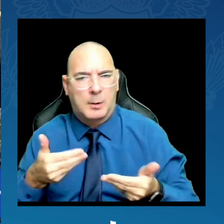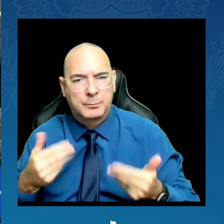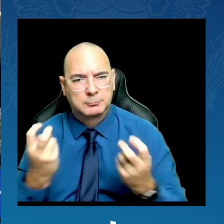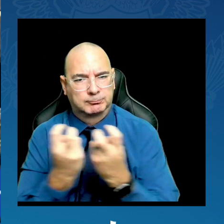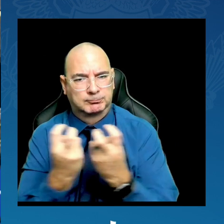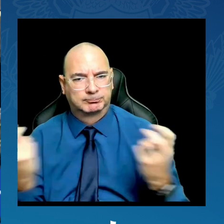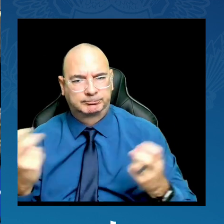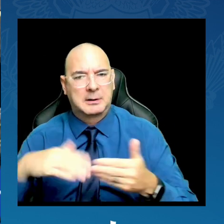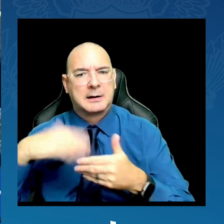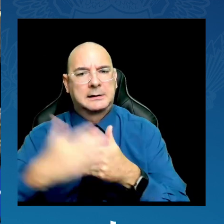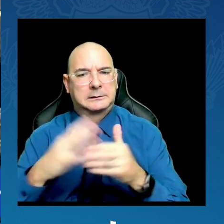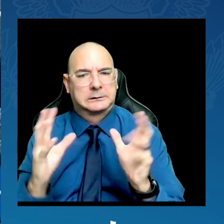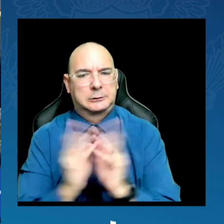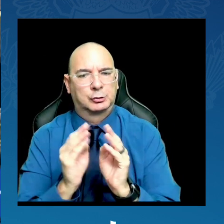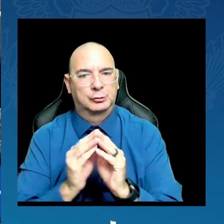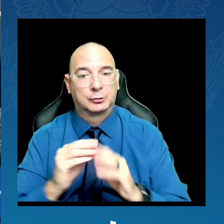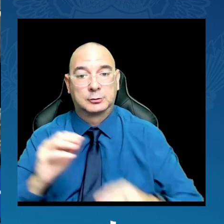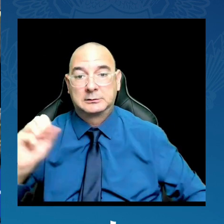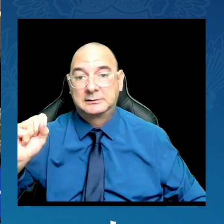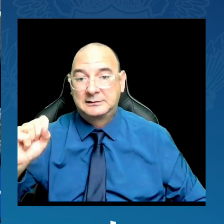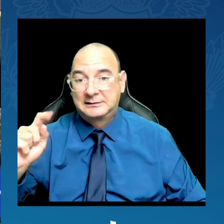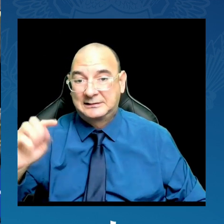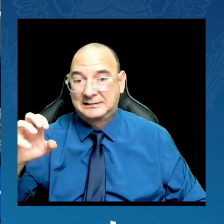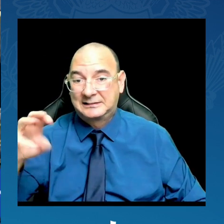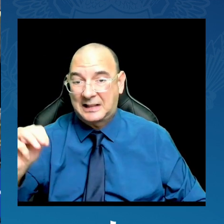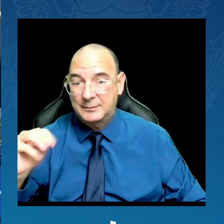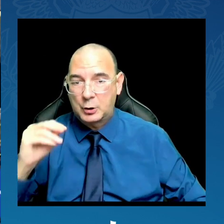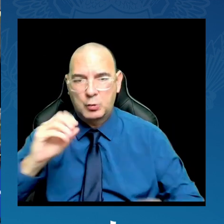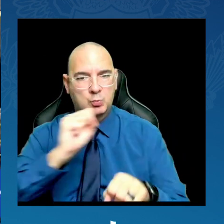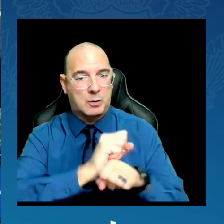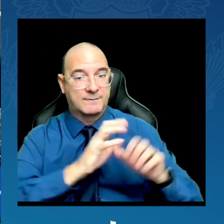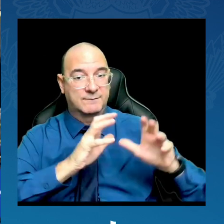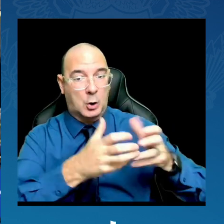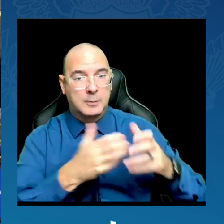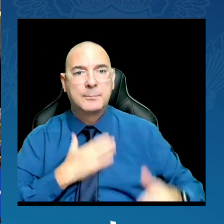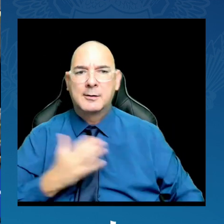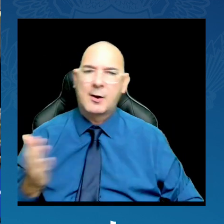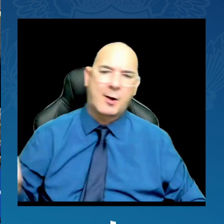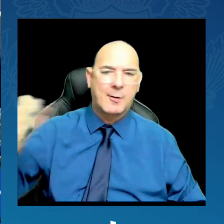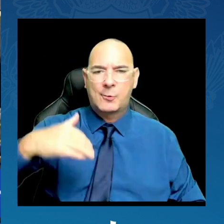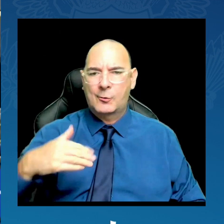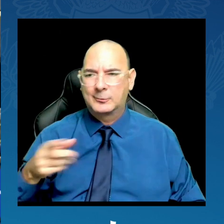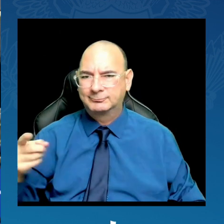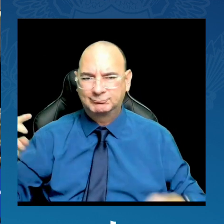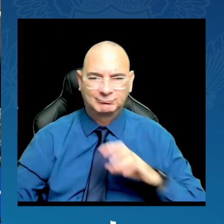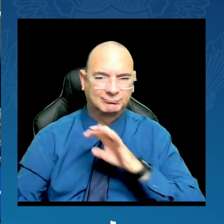and workforce and please come on up. Here is a nice table for you. It's almost like a Senate hearing,